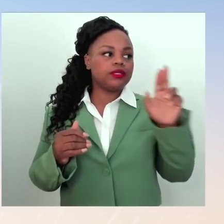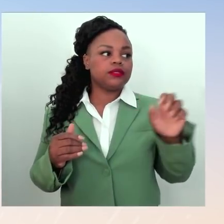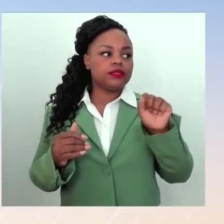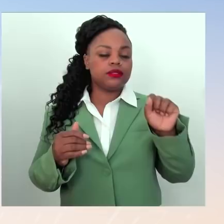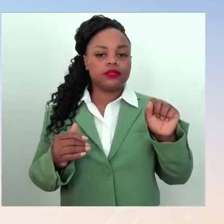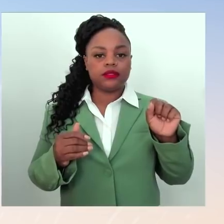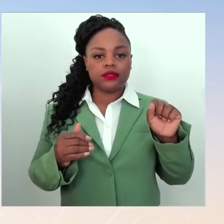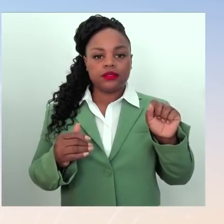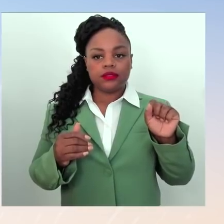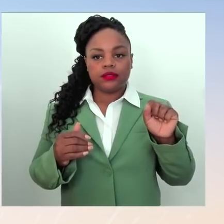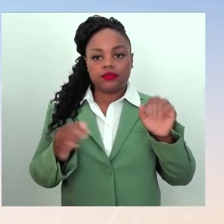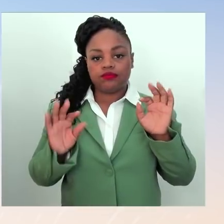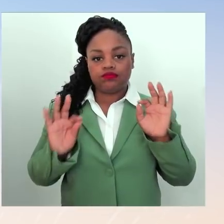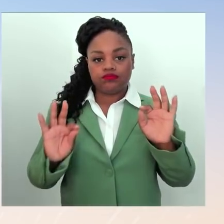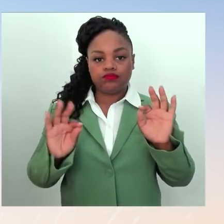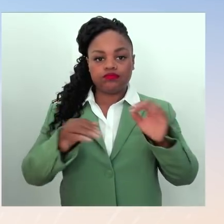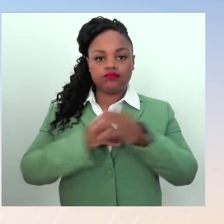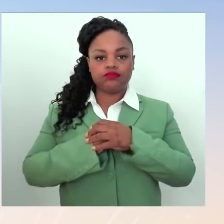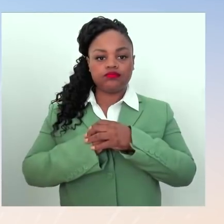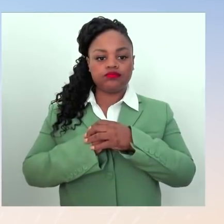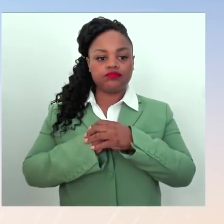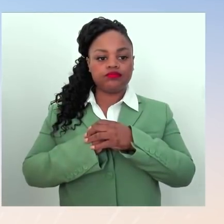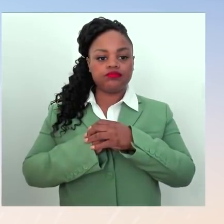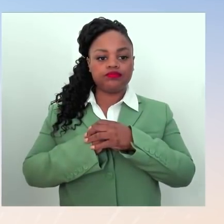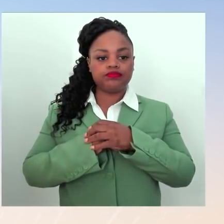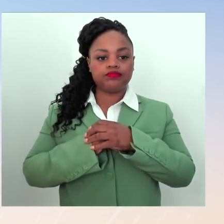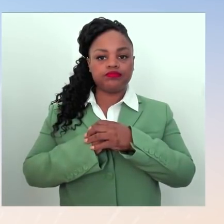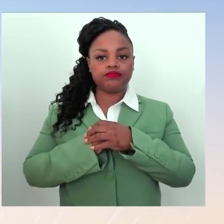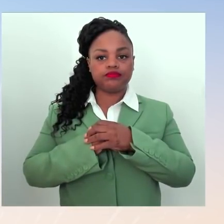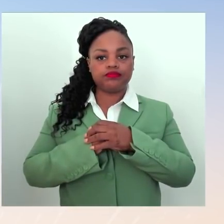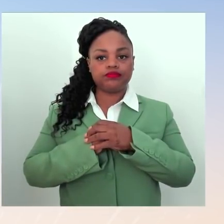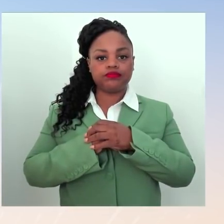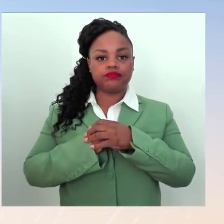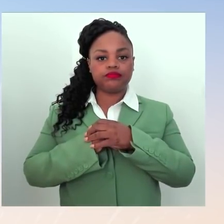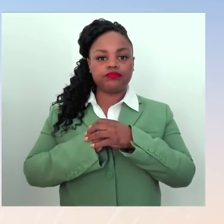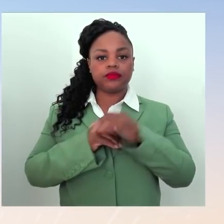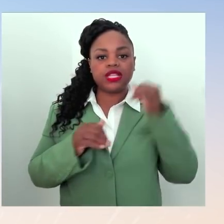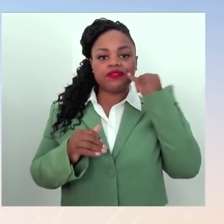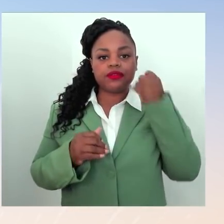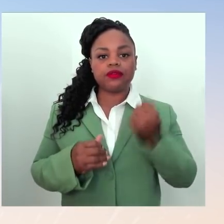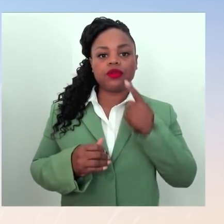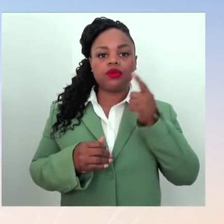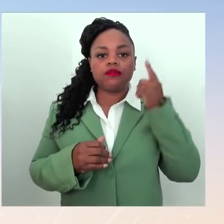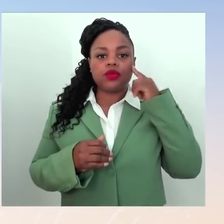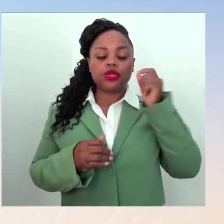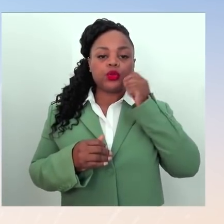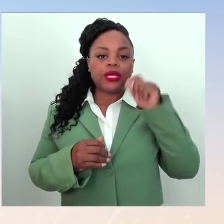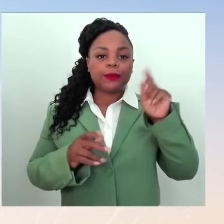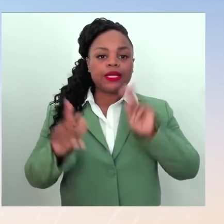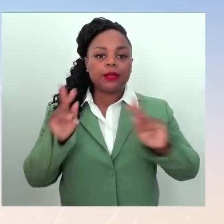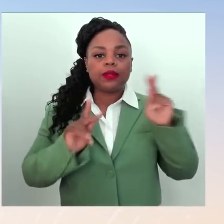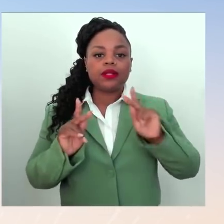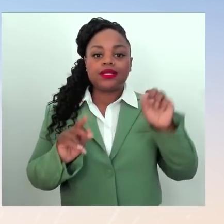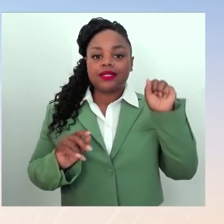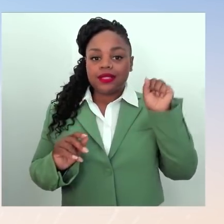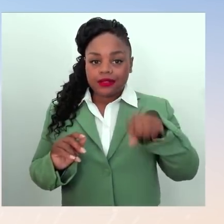for the plight of other human beings. And he has, of course, been impacted by the images he has seen, as we all have been. The Press: Are they war crimes?